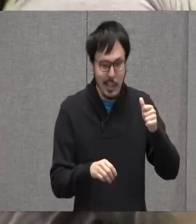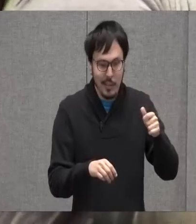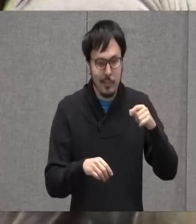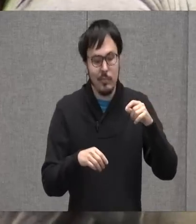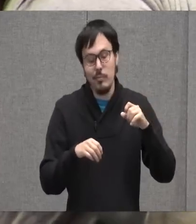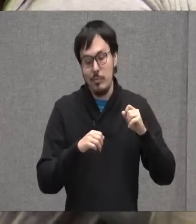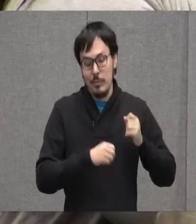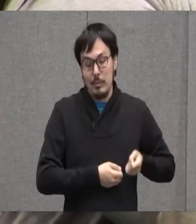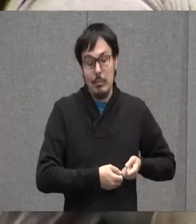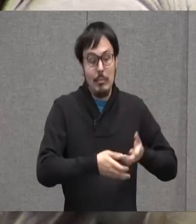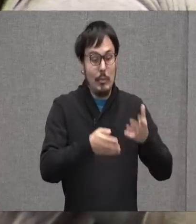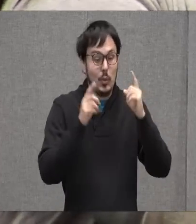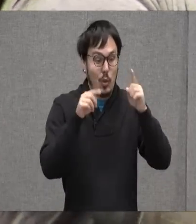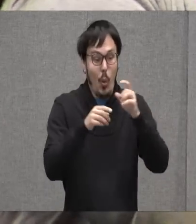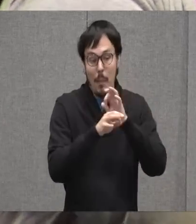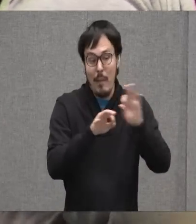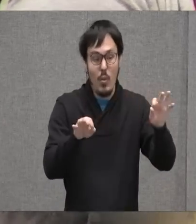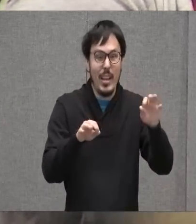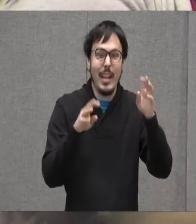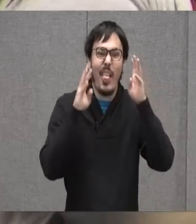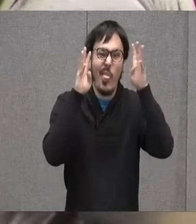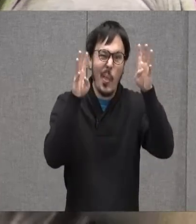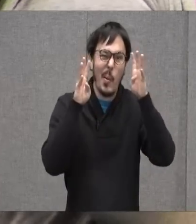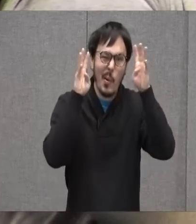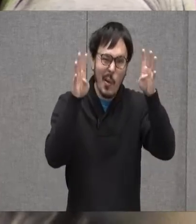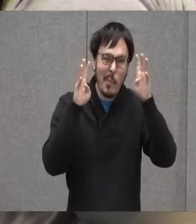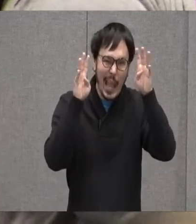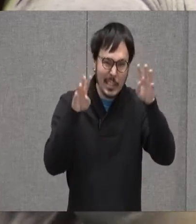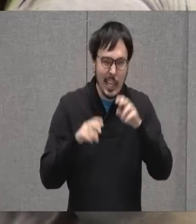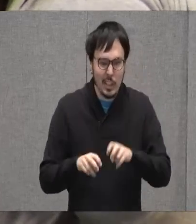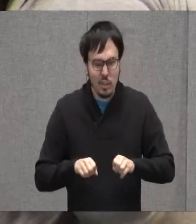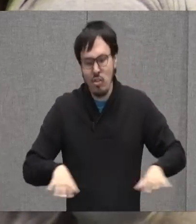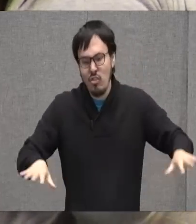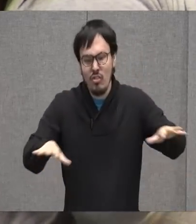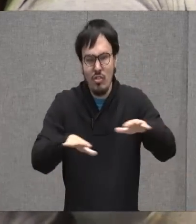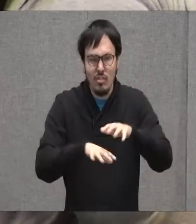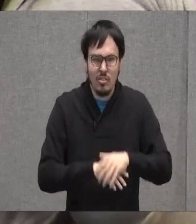Wow, I wonder what this story is gonna show us about math.